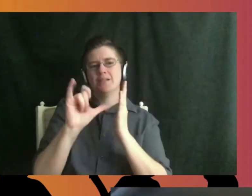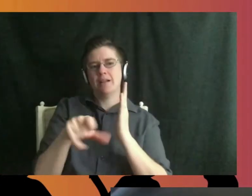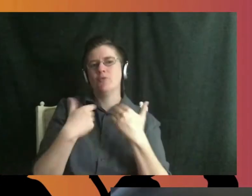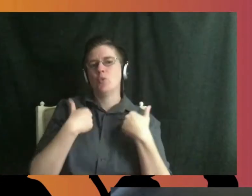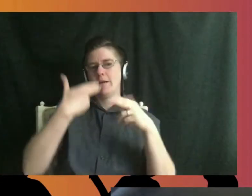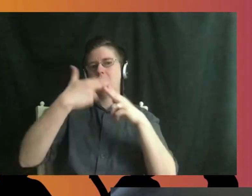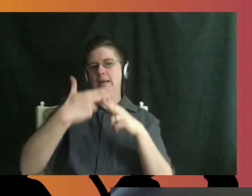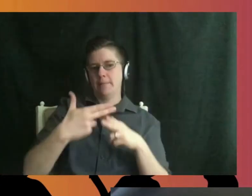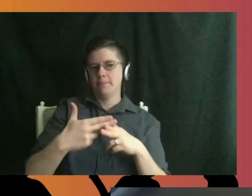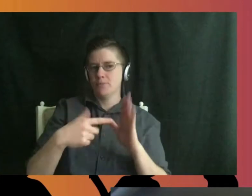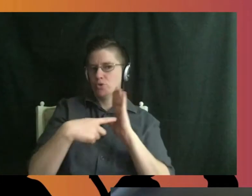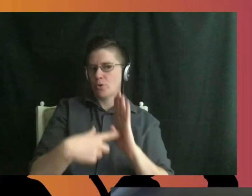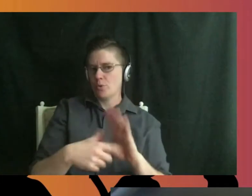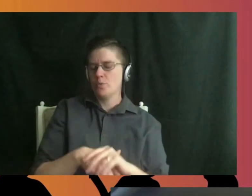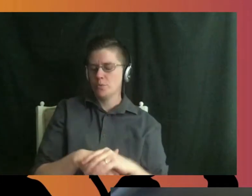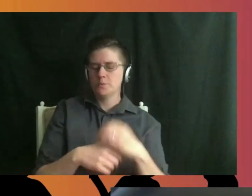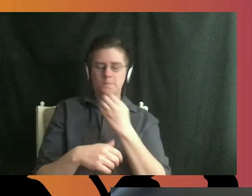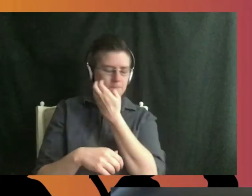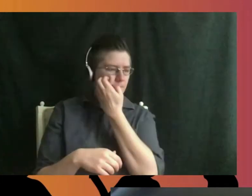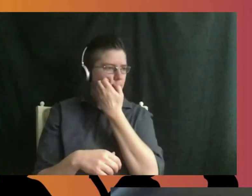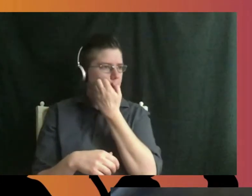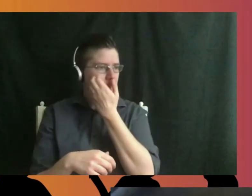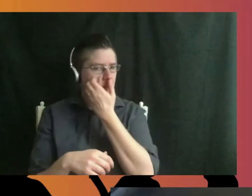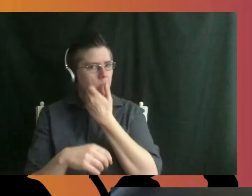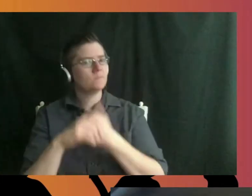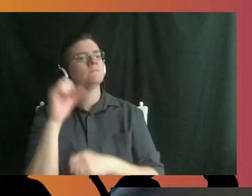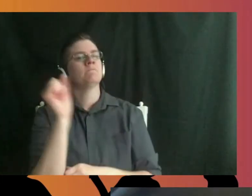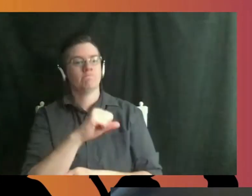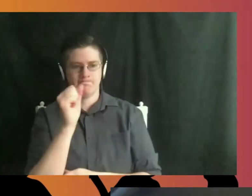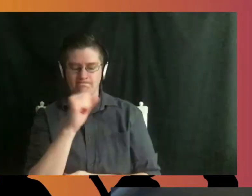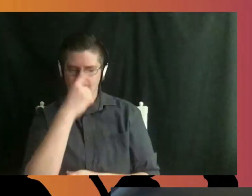yes i completely agree and the thing that i do see a lot is people are like